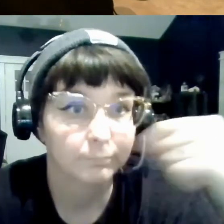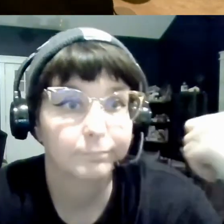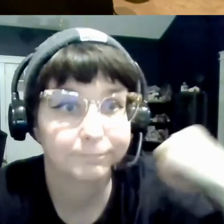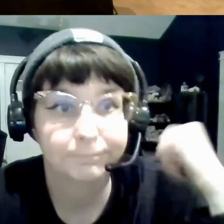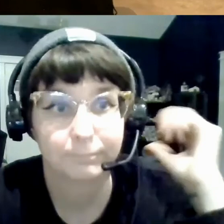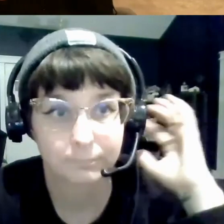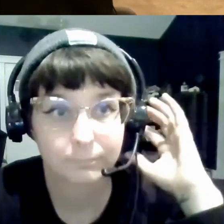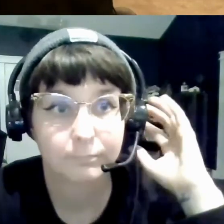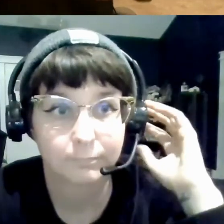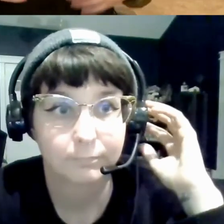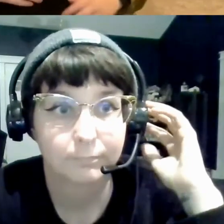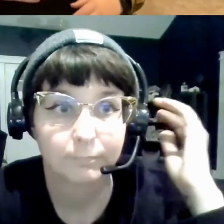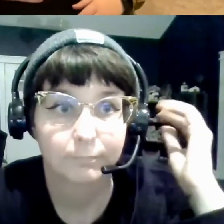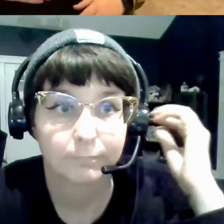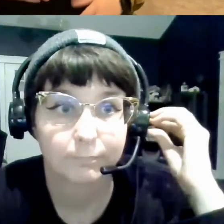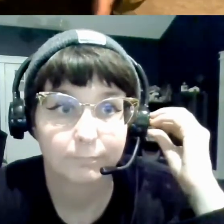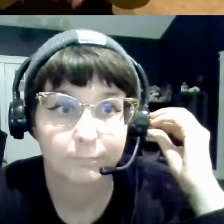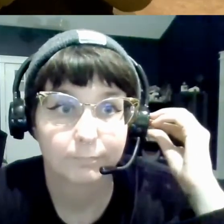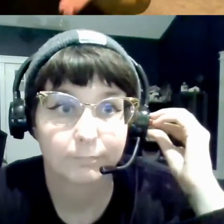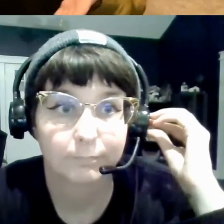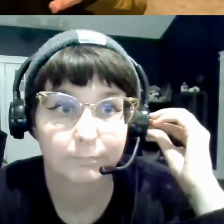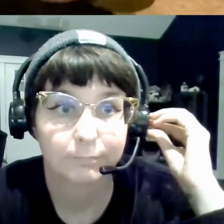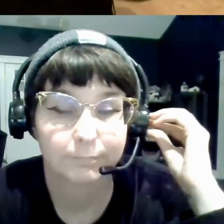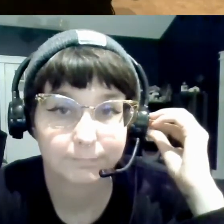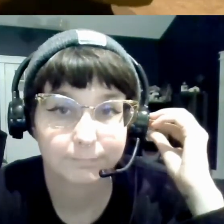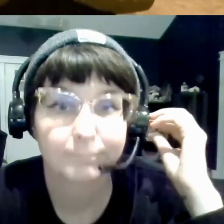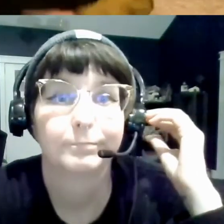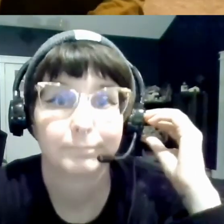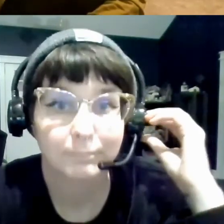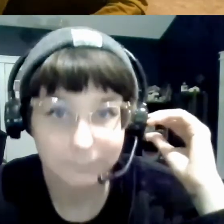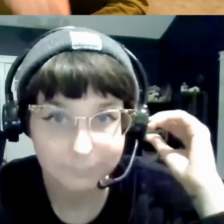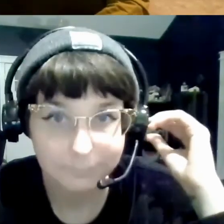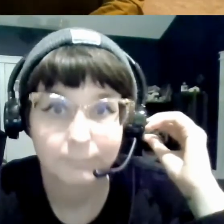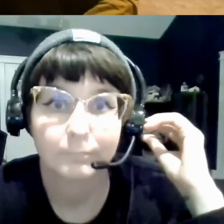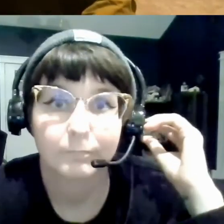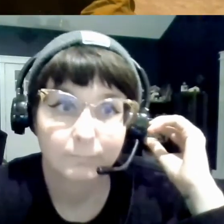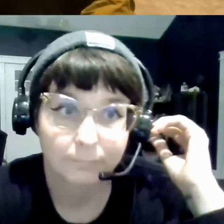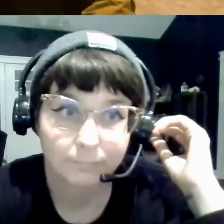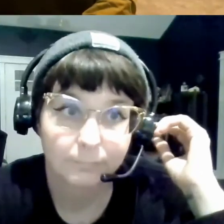doesn't lead to you having to take ownership of everything, which can get exhausting too,